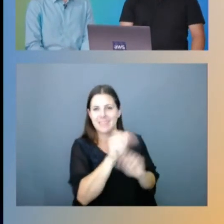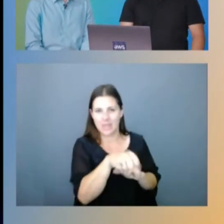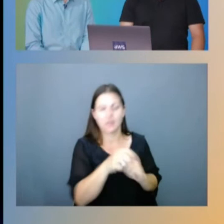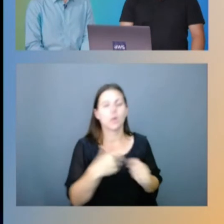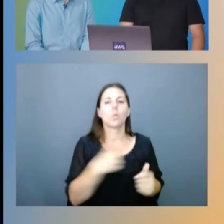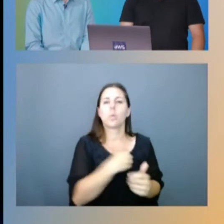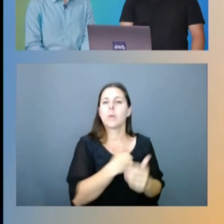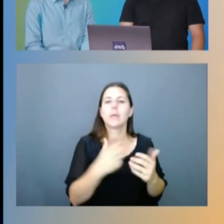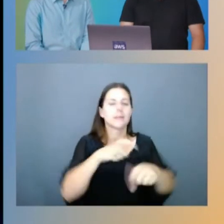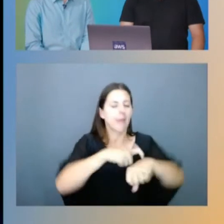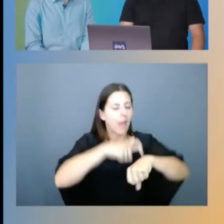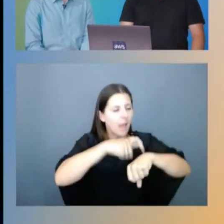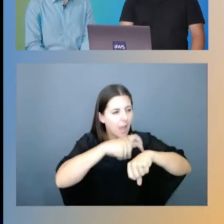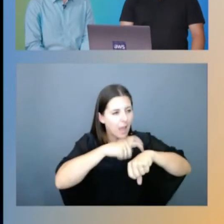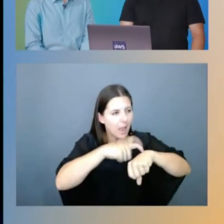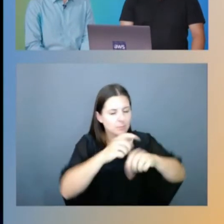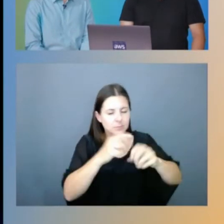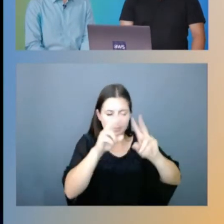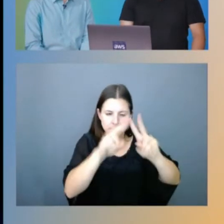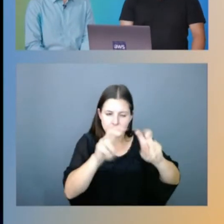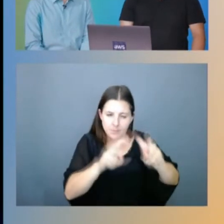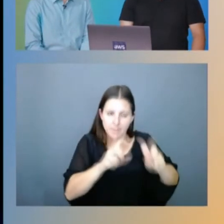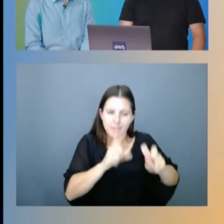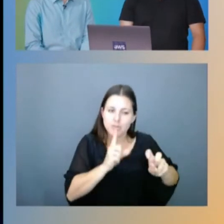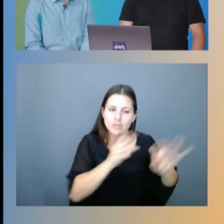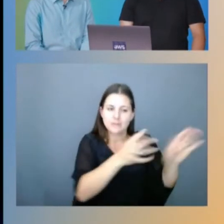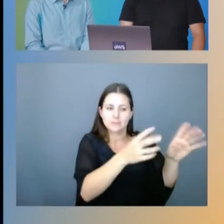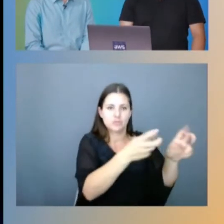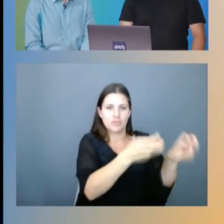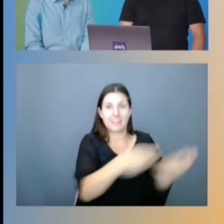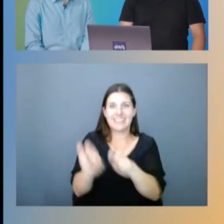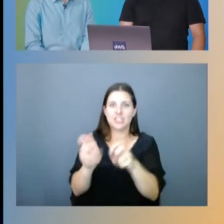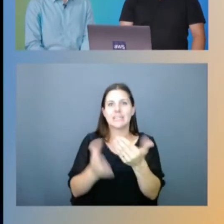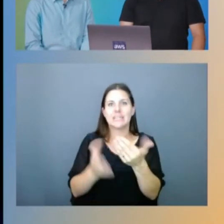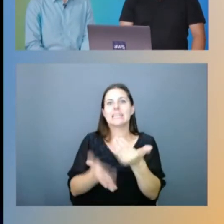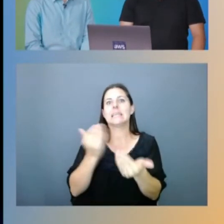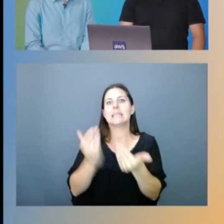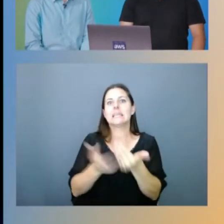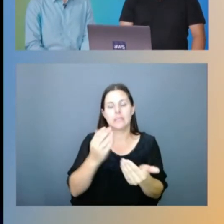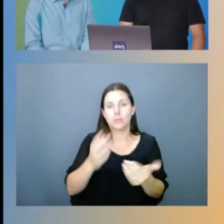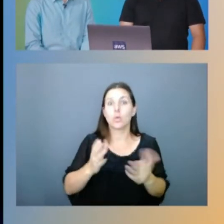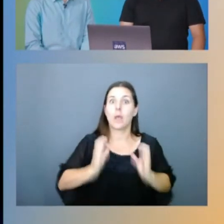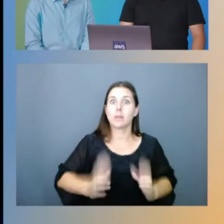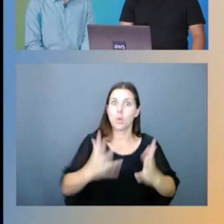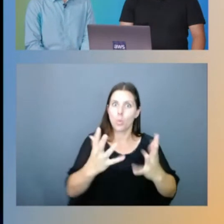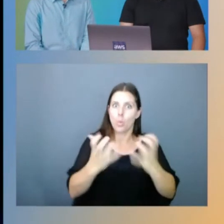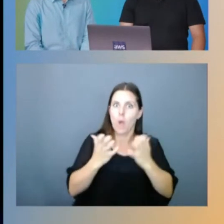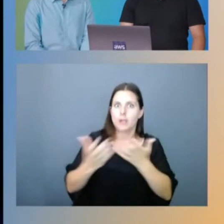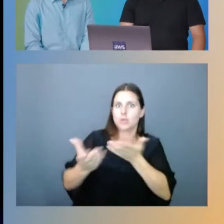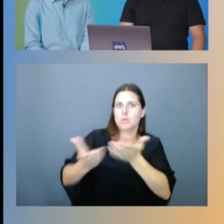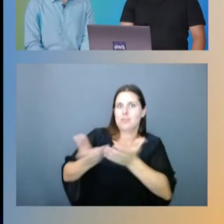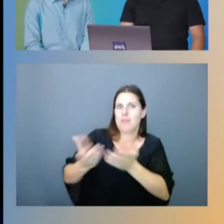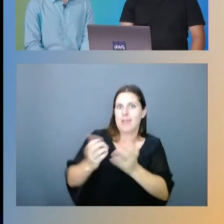as simple as possible because we think that's the way that customers want to interact with the new infrastructure. Yeah, I feel like that's also a hallmark